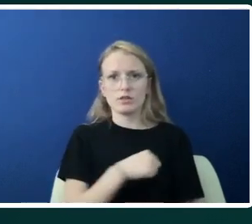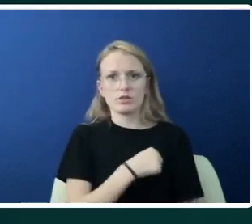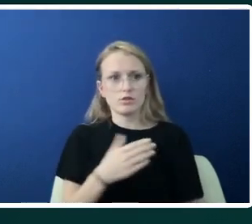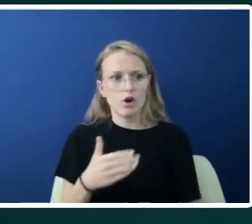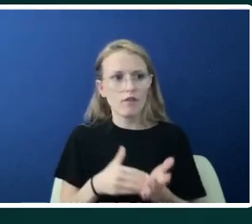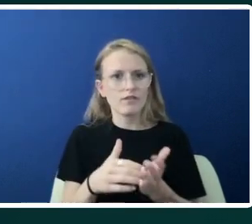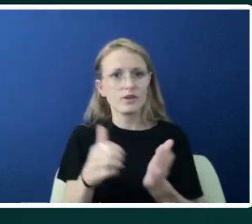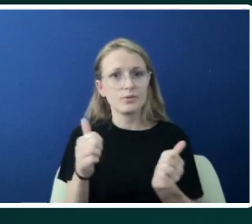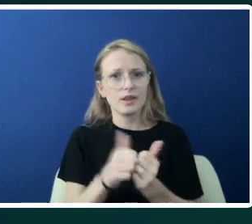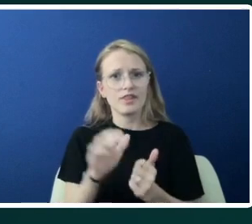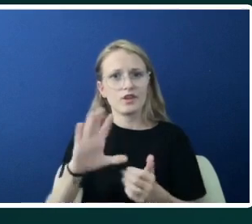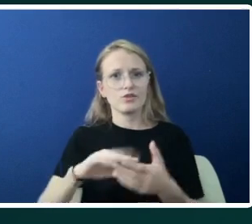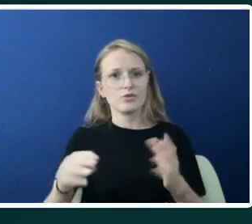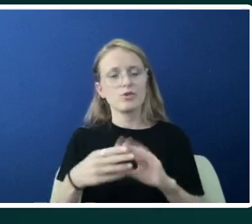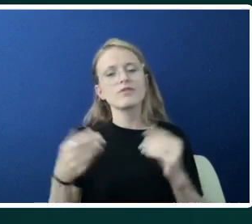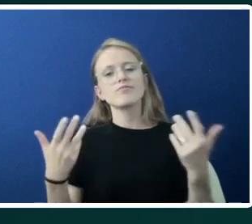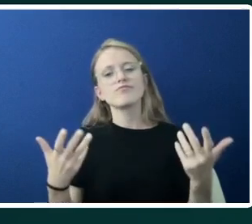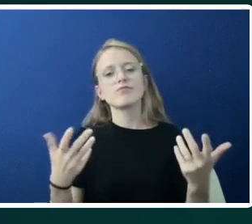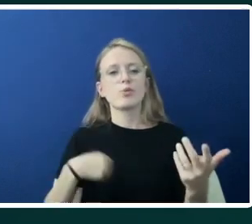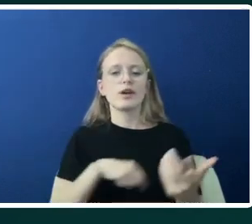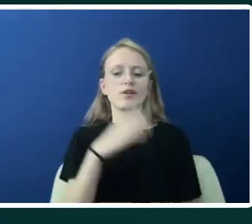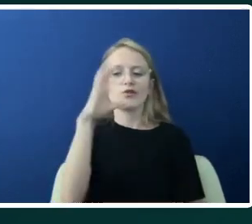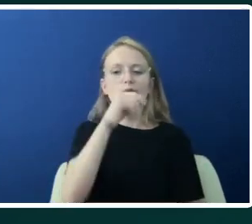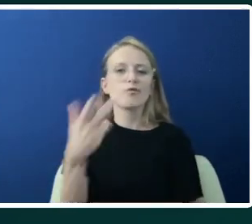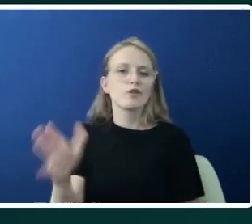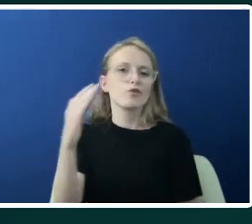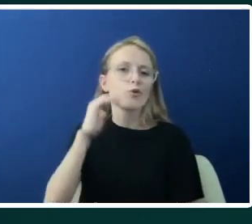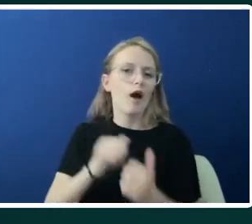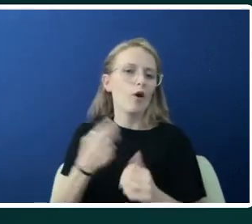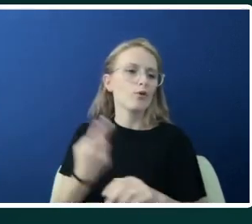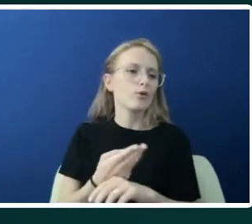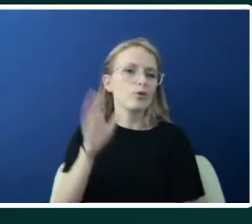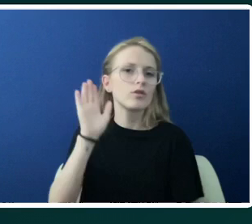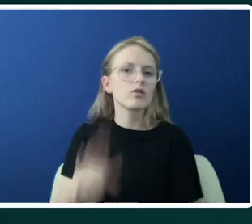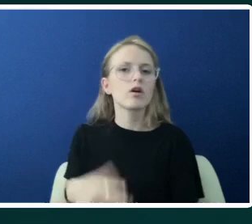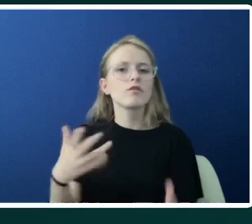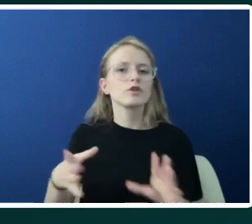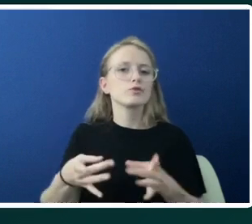already know how to use these tools, and they are fluent in them. When in fact, they are learning